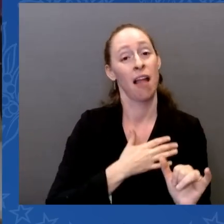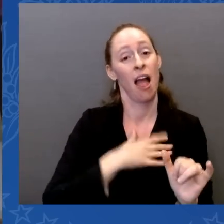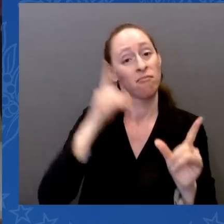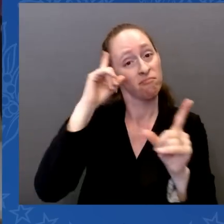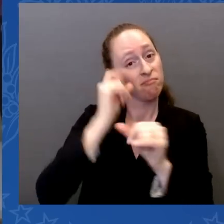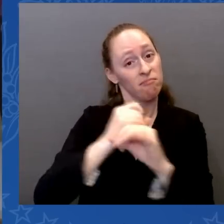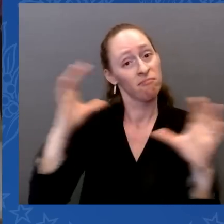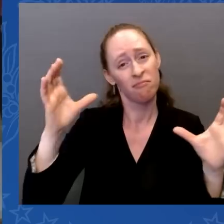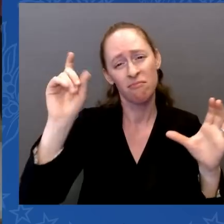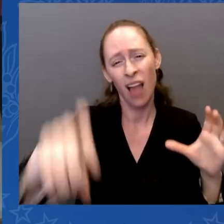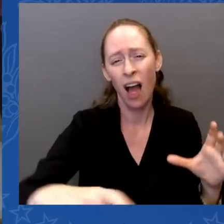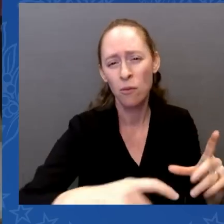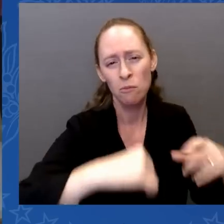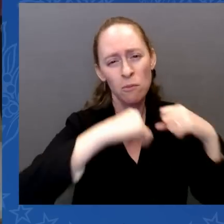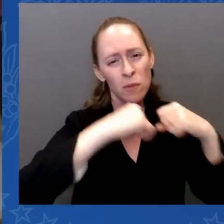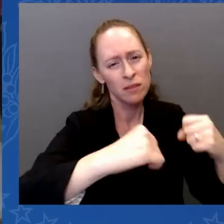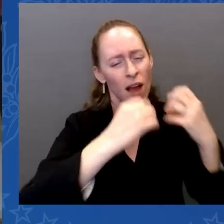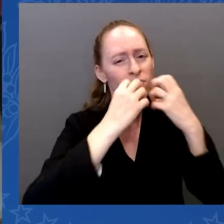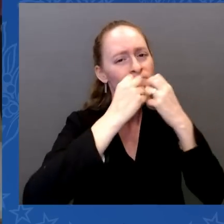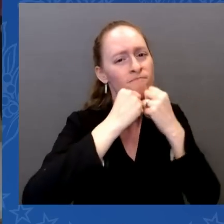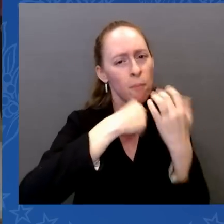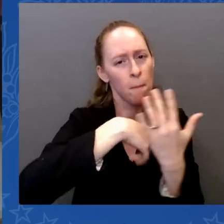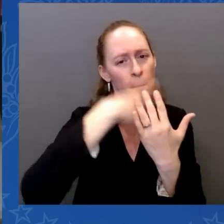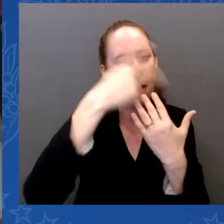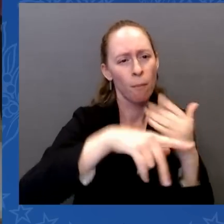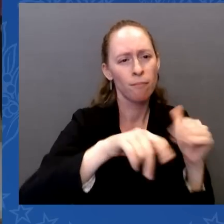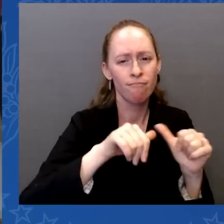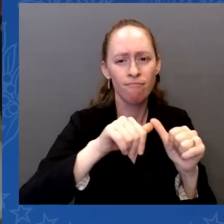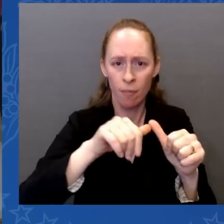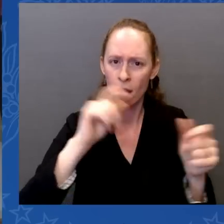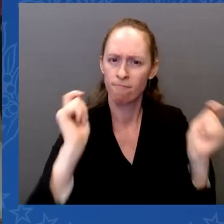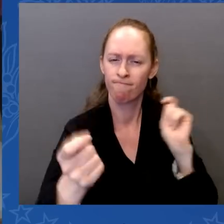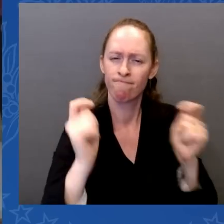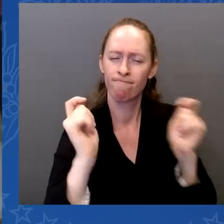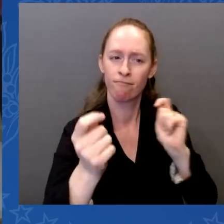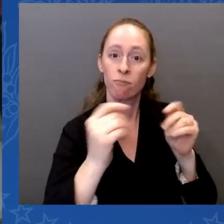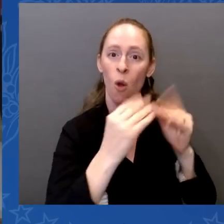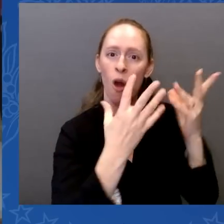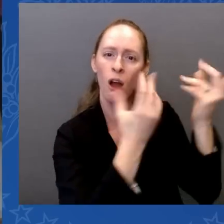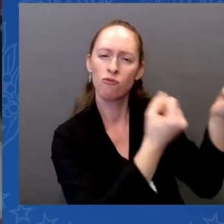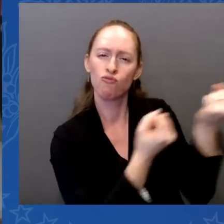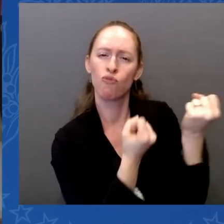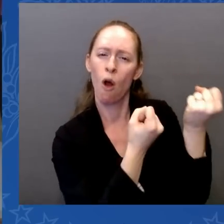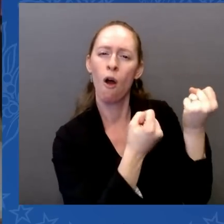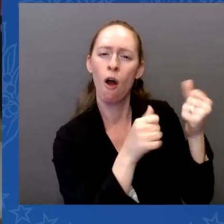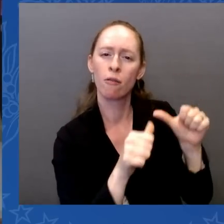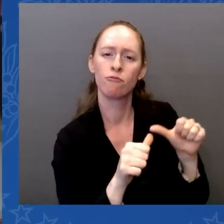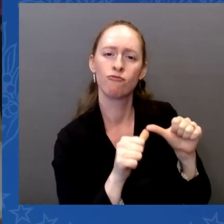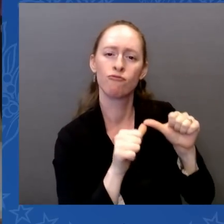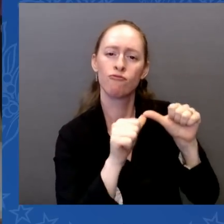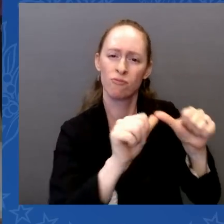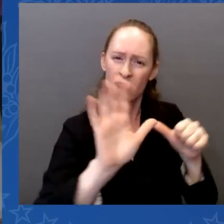And I'll lower your cost to be able to keep them. Let me close with this: Over the last few years,